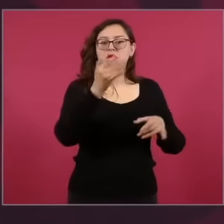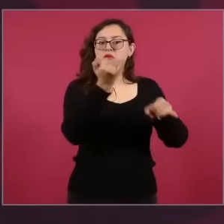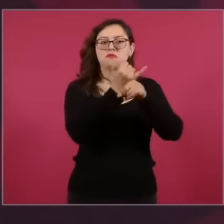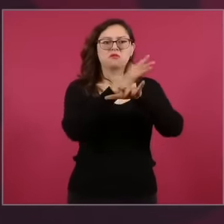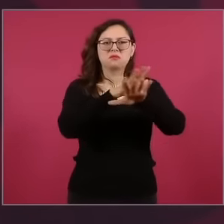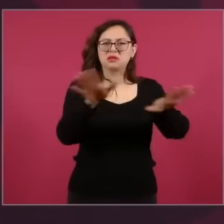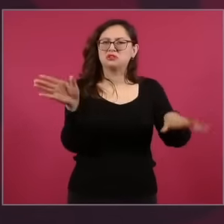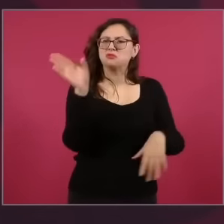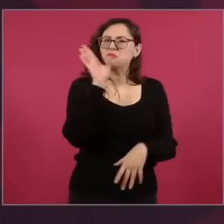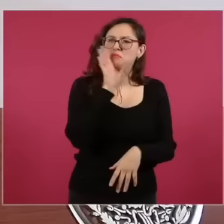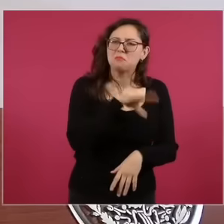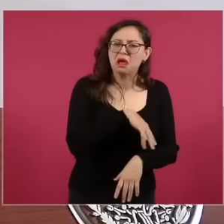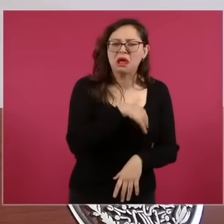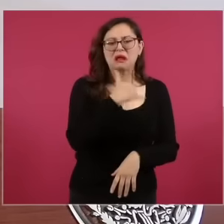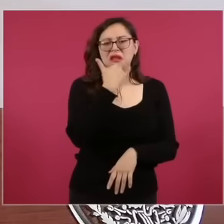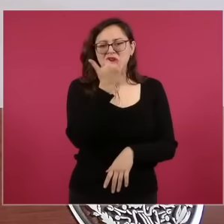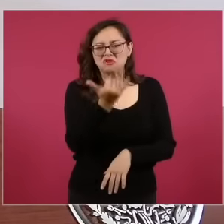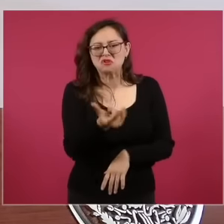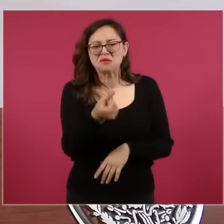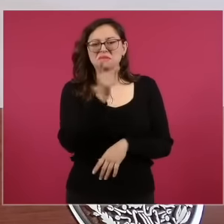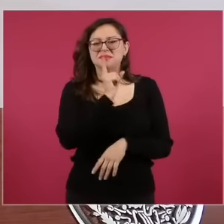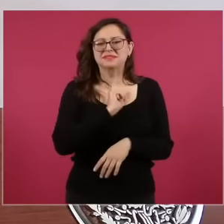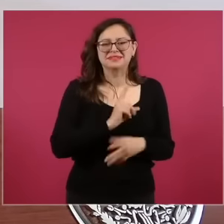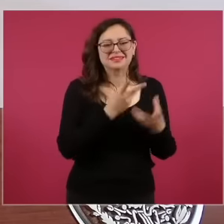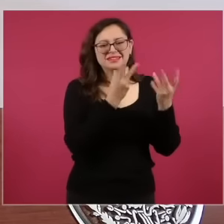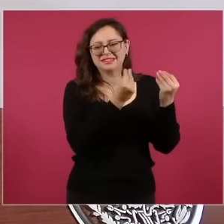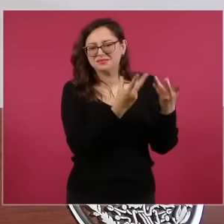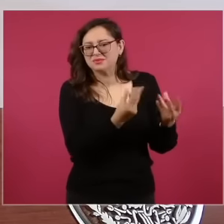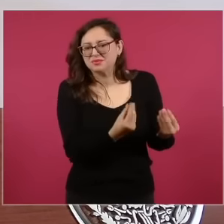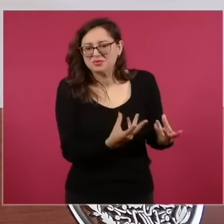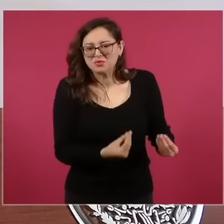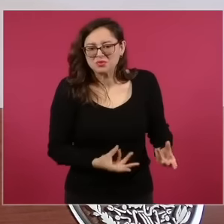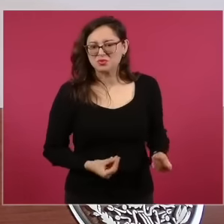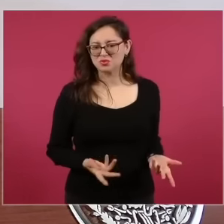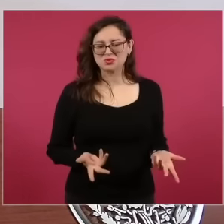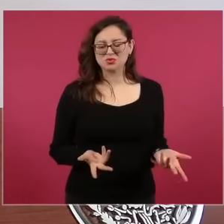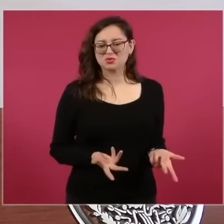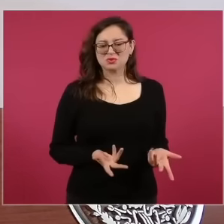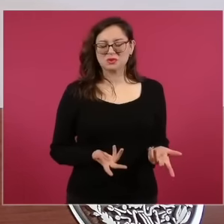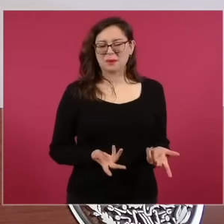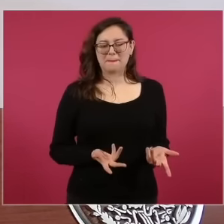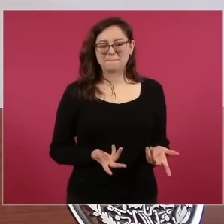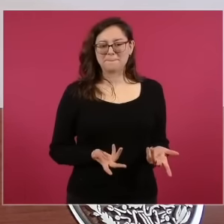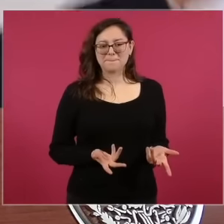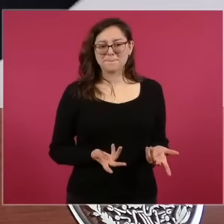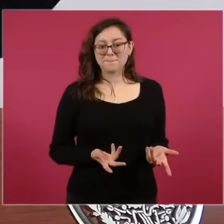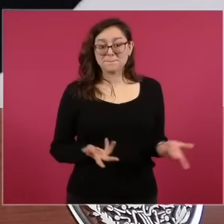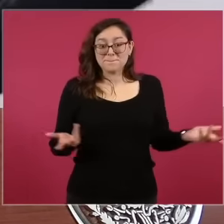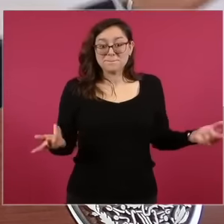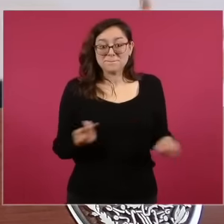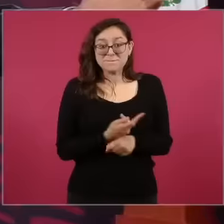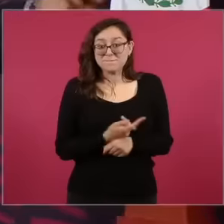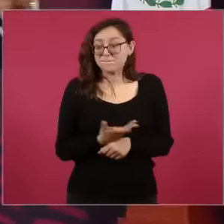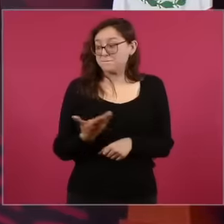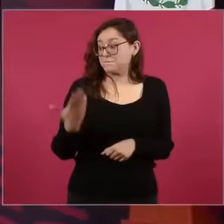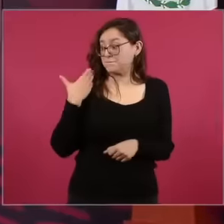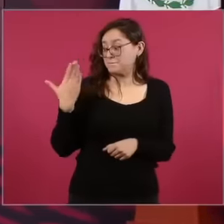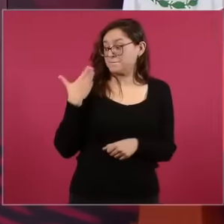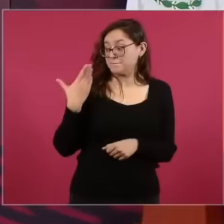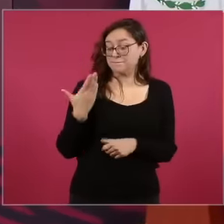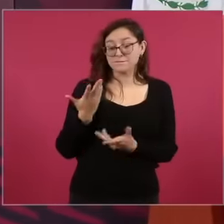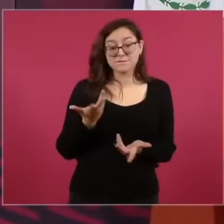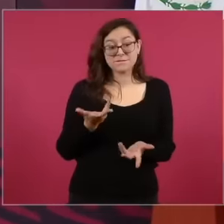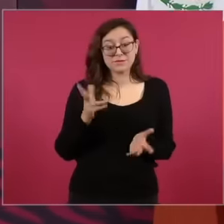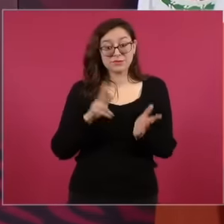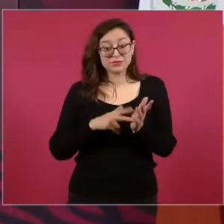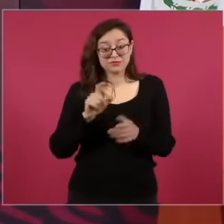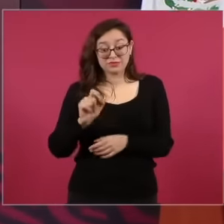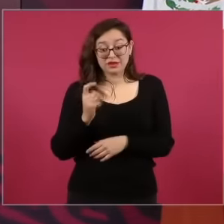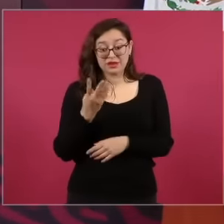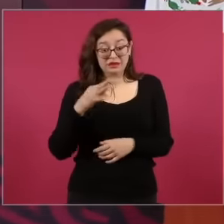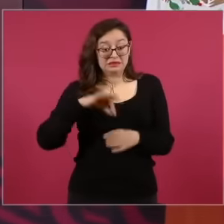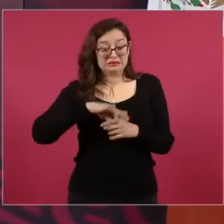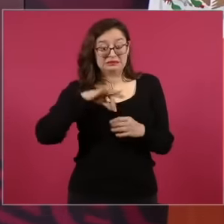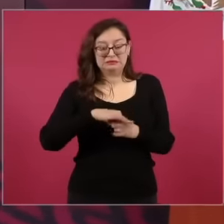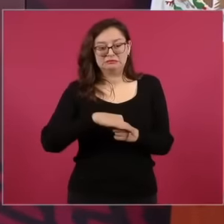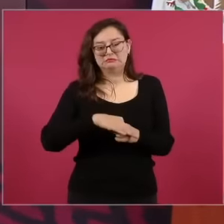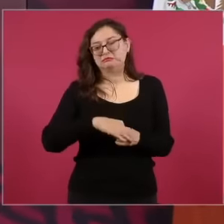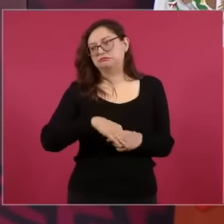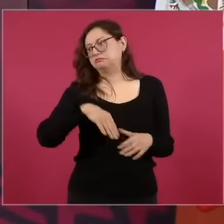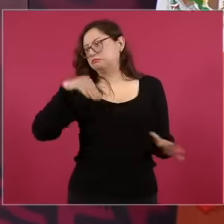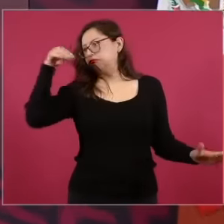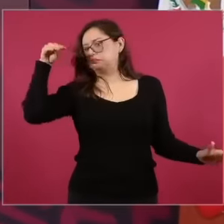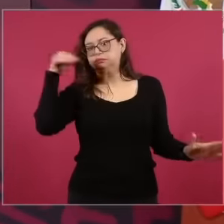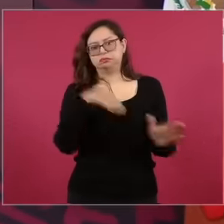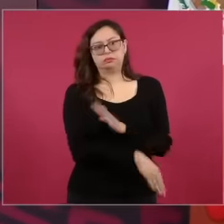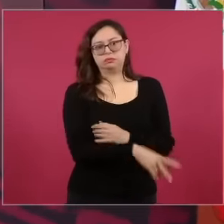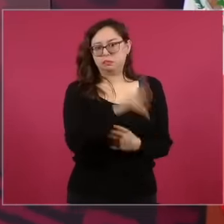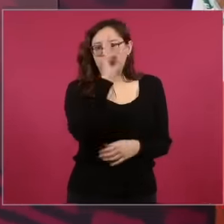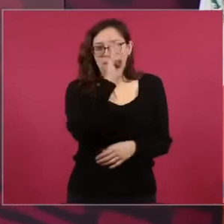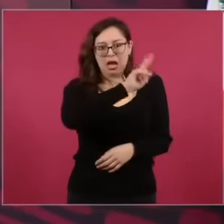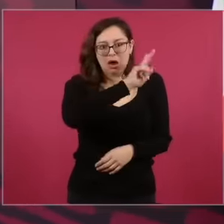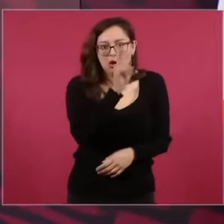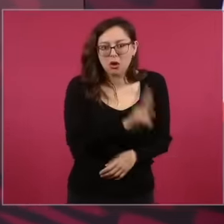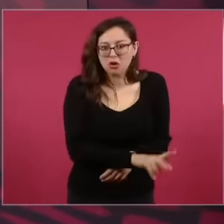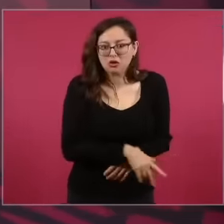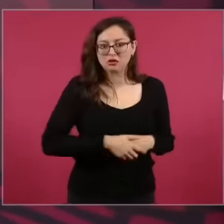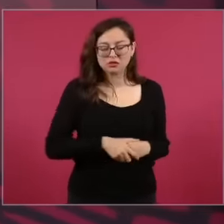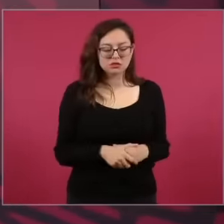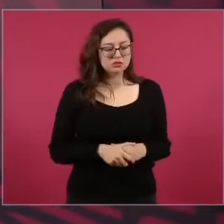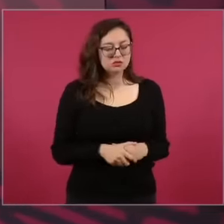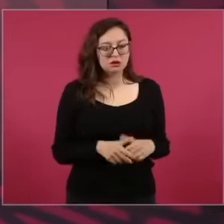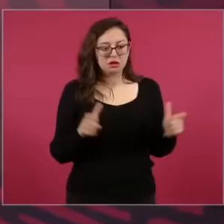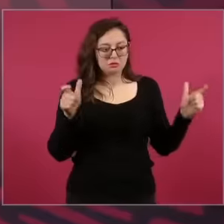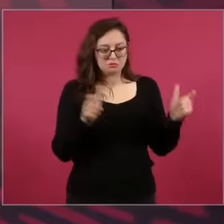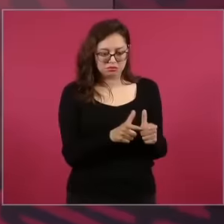mistakes and they do poorly in the presidential election but the unheard of thing is that